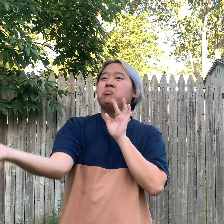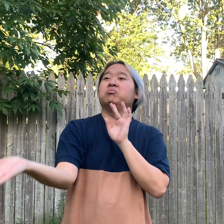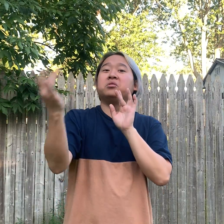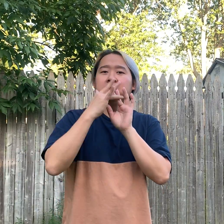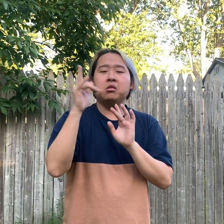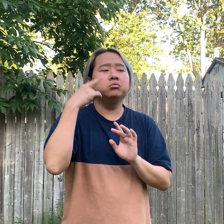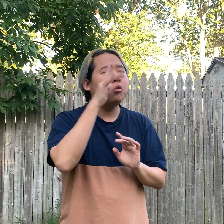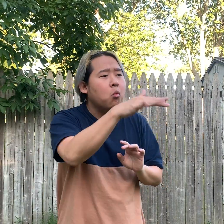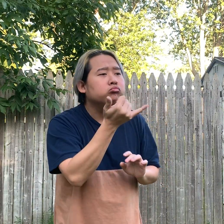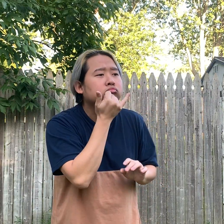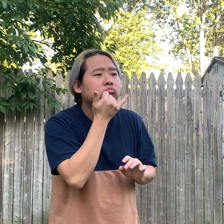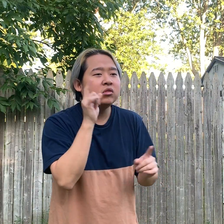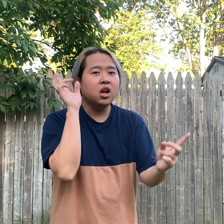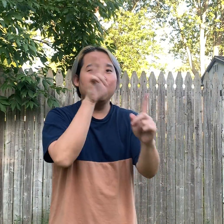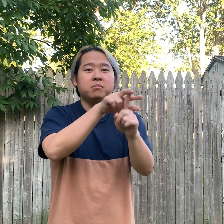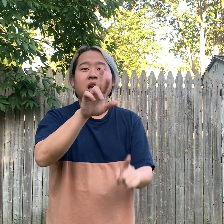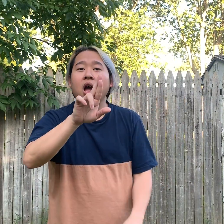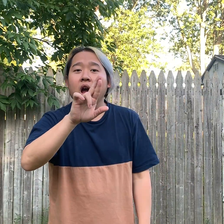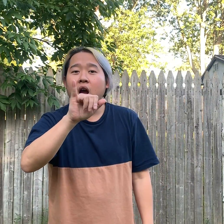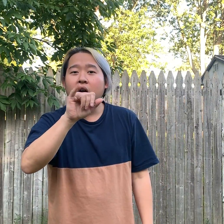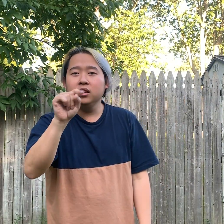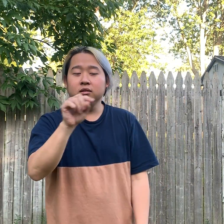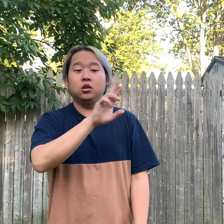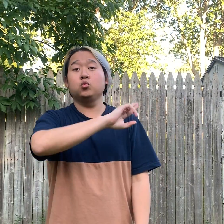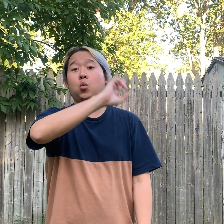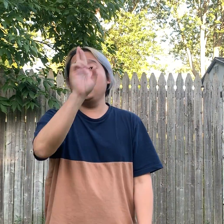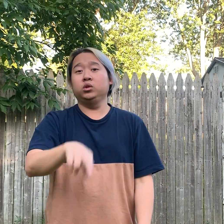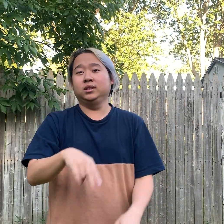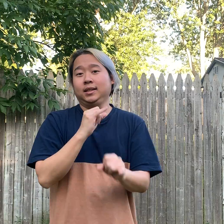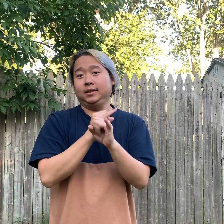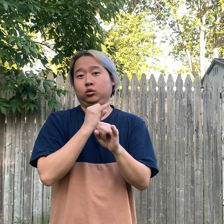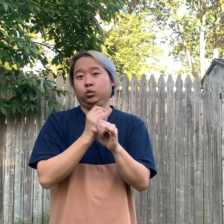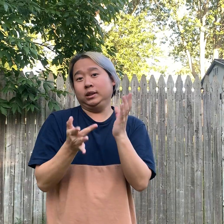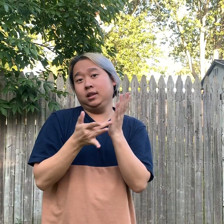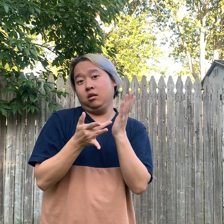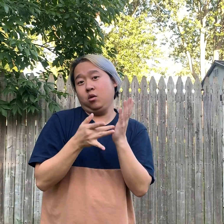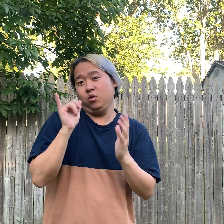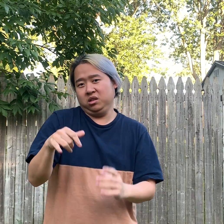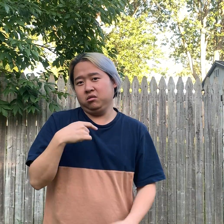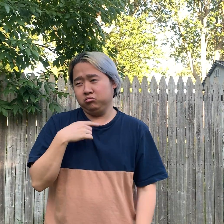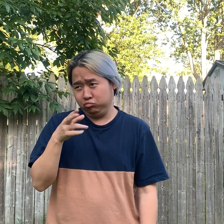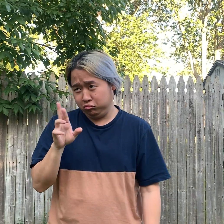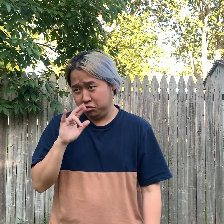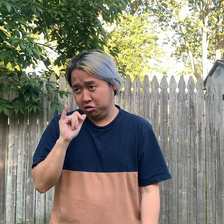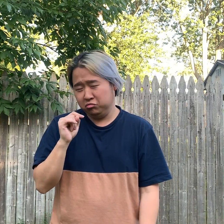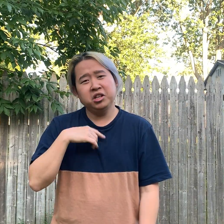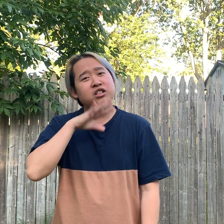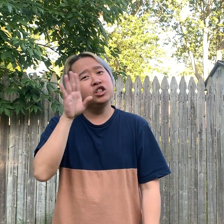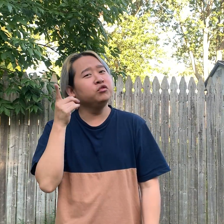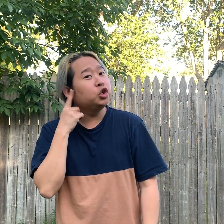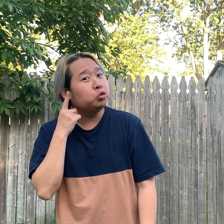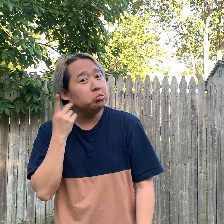This person recommended that I try RIT (Rochester Institute of Technology). I had never heard of RIT before.